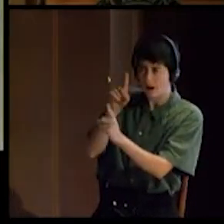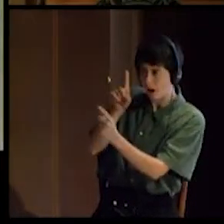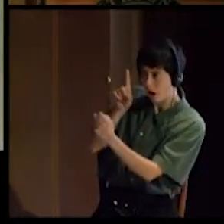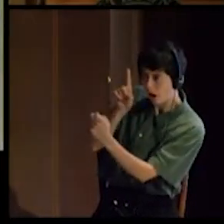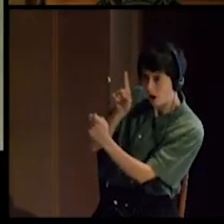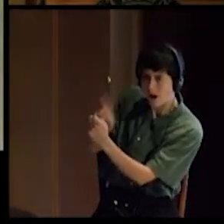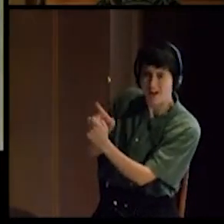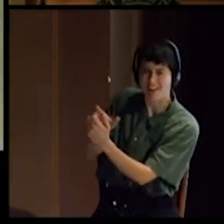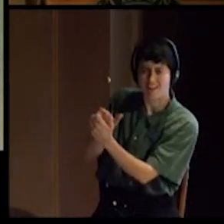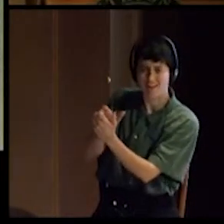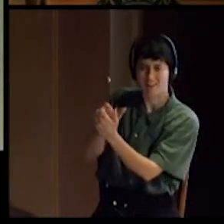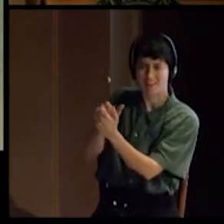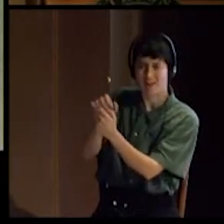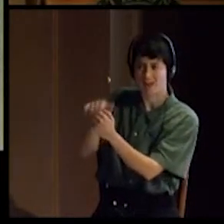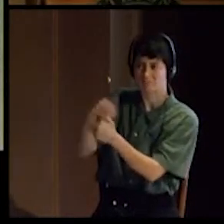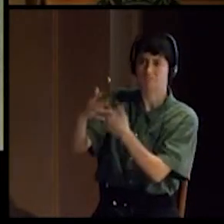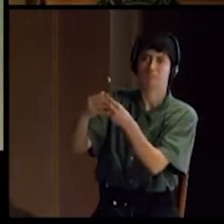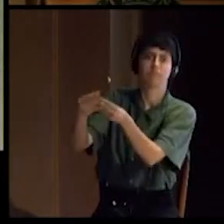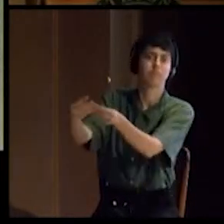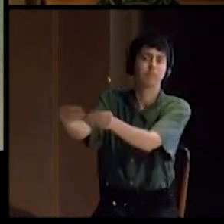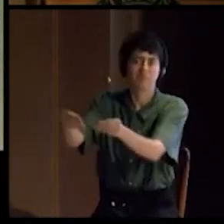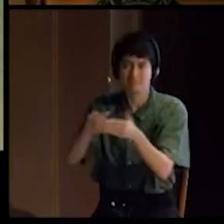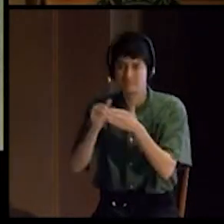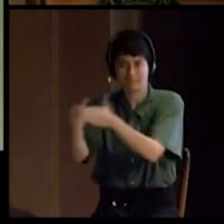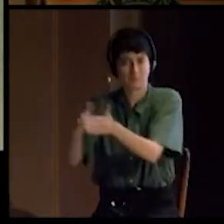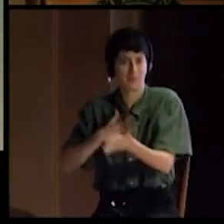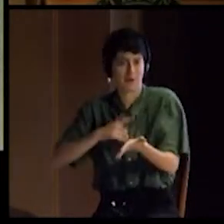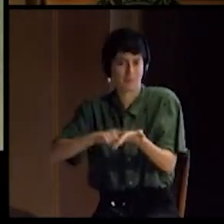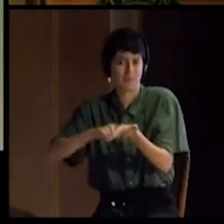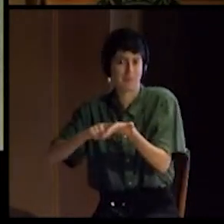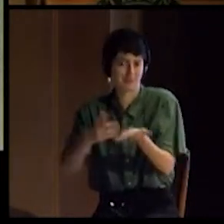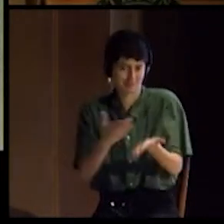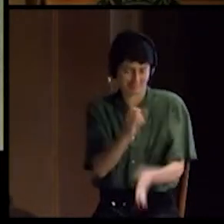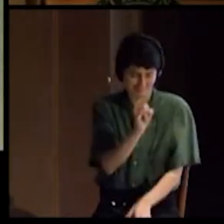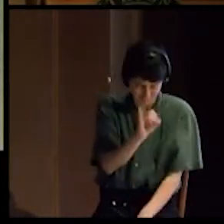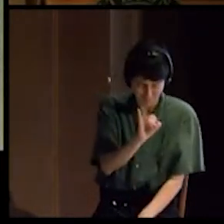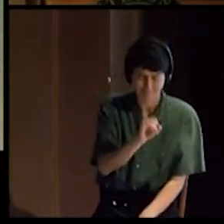So this incident happened back in 2014